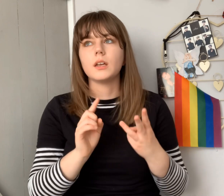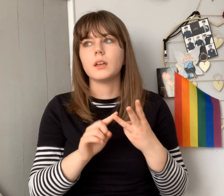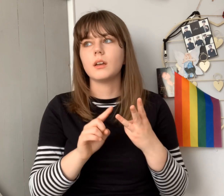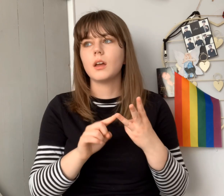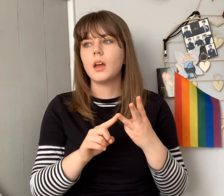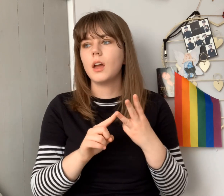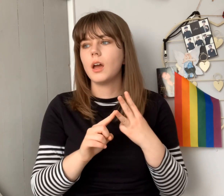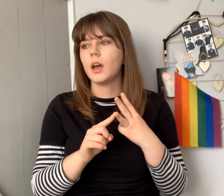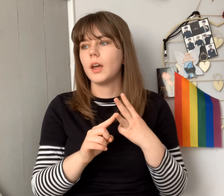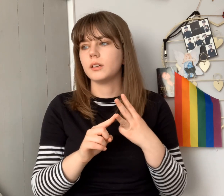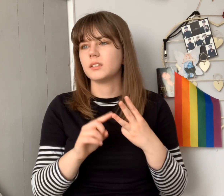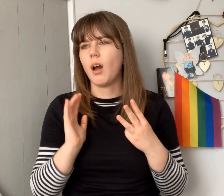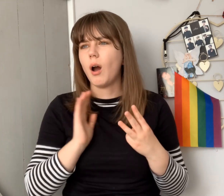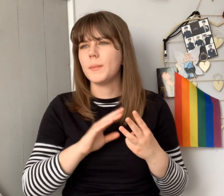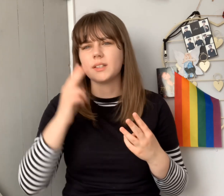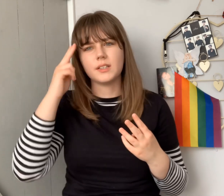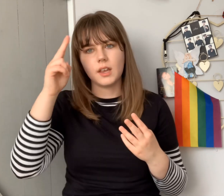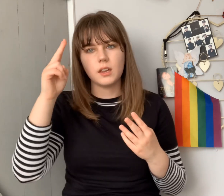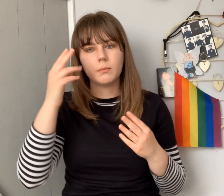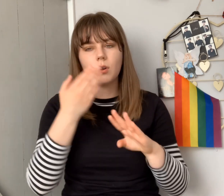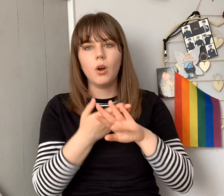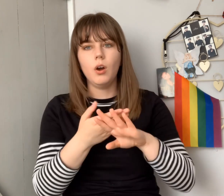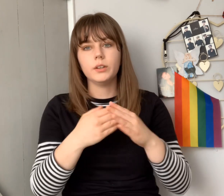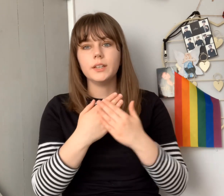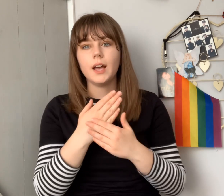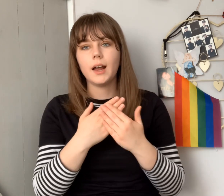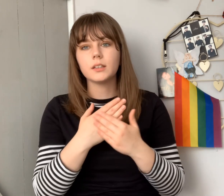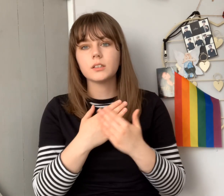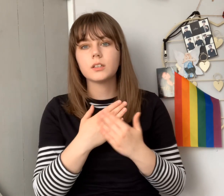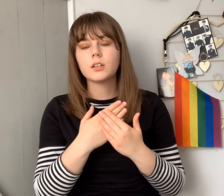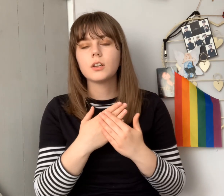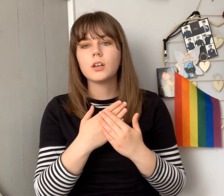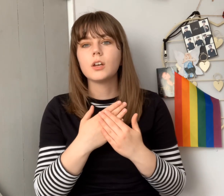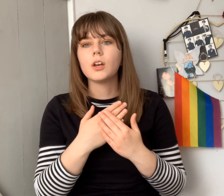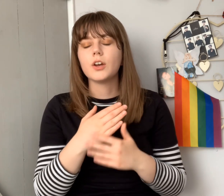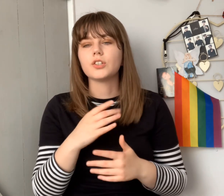Army (logo) and Army's name on his hand